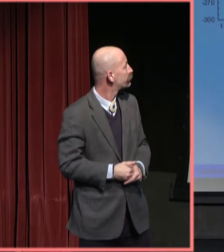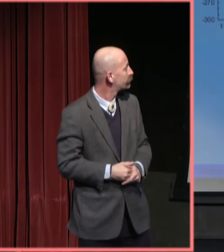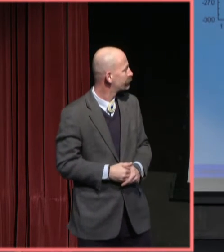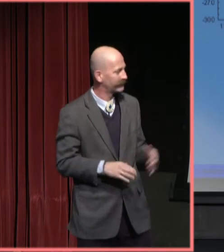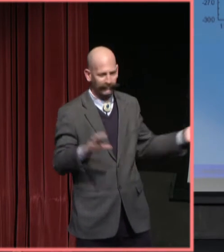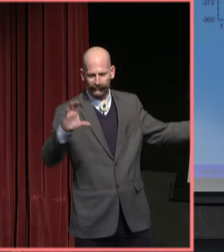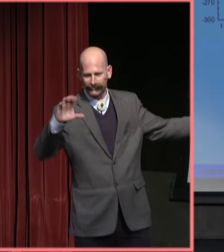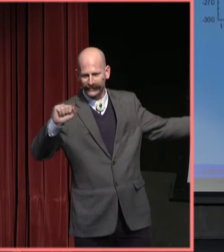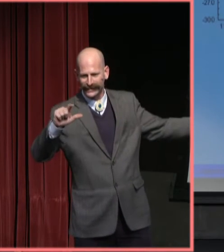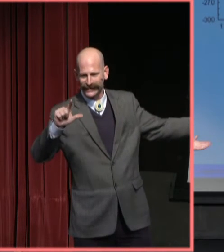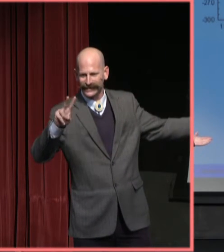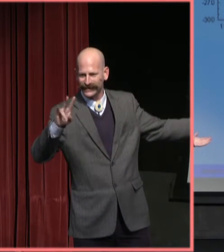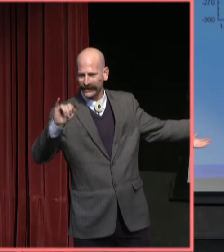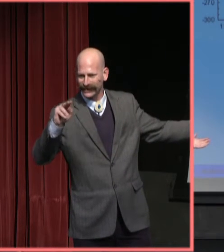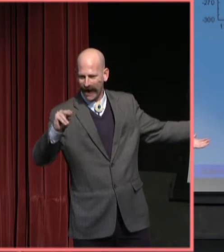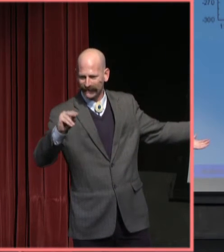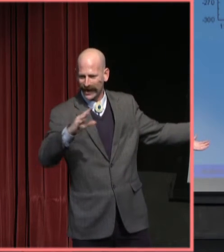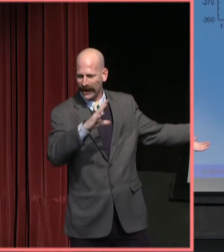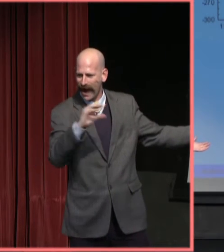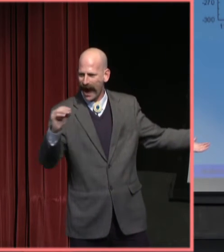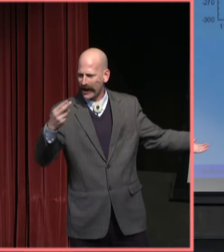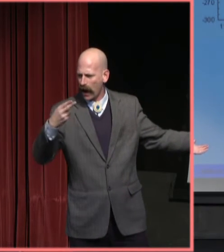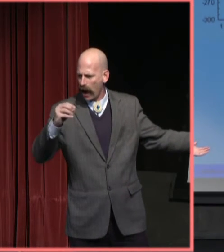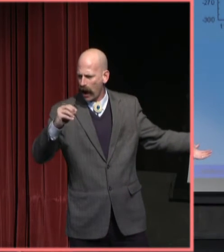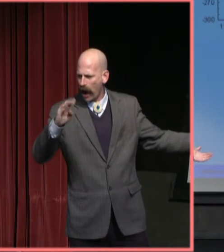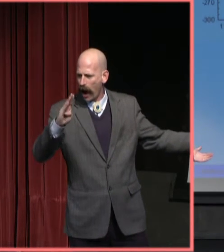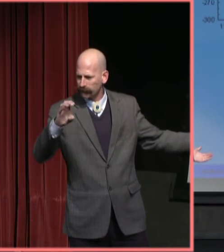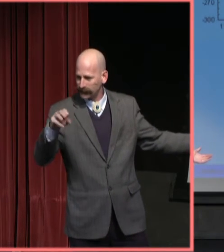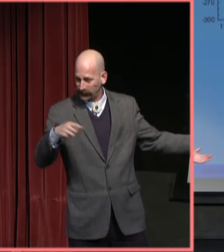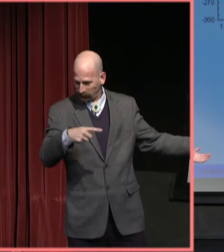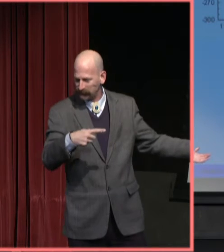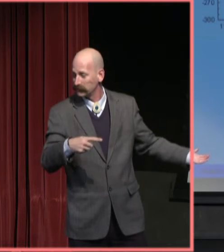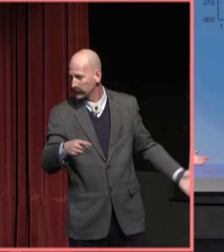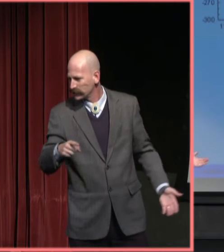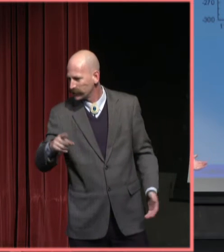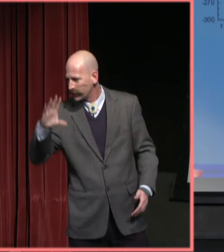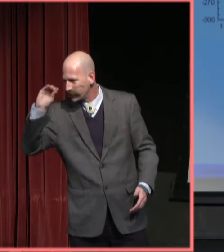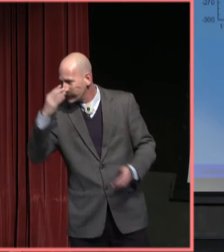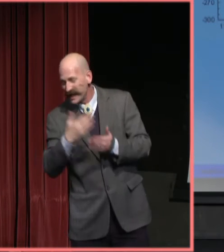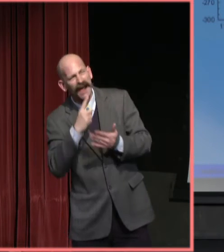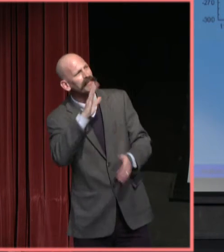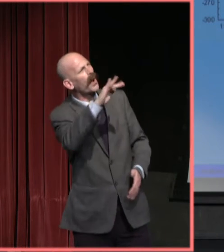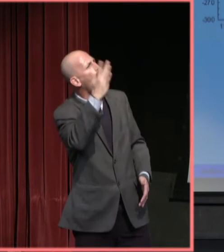Calvin and Hobbes, Calvin asked his dad, why does the sky turn red as the sun sets?